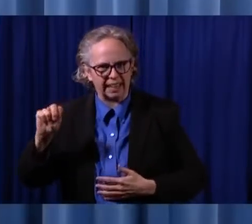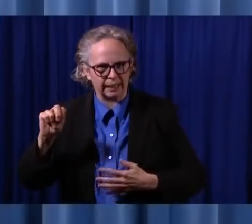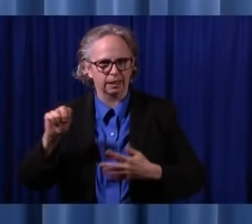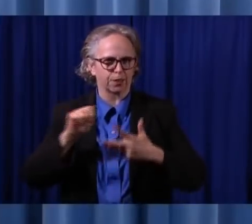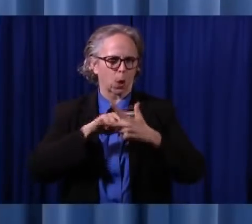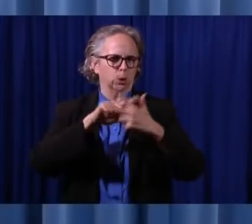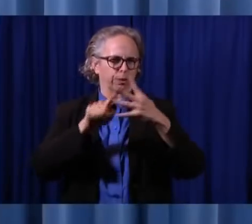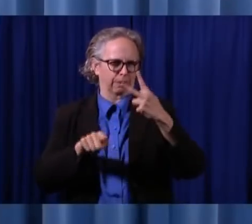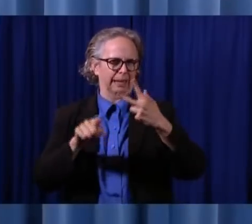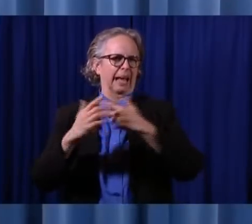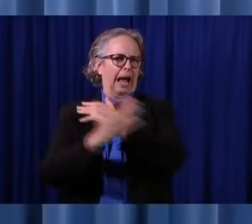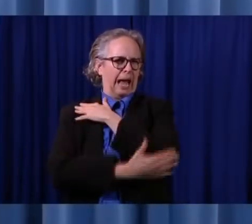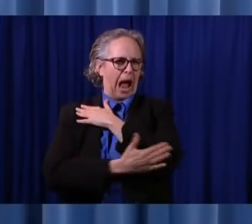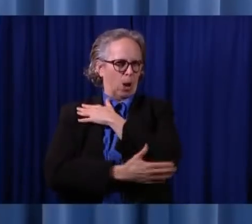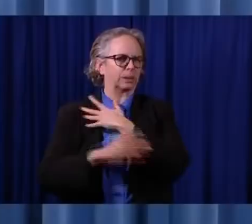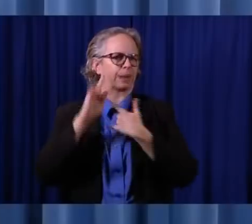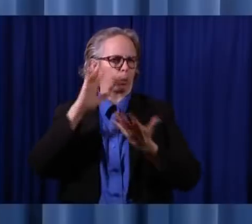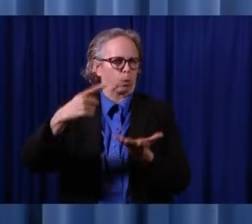COUNTY'S. I WILL GO THROUGH